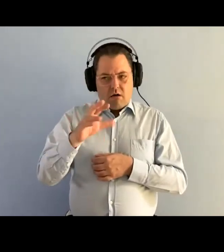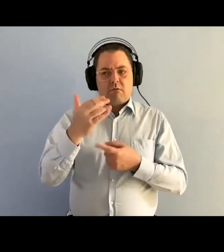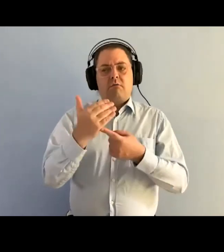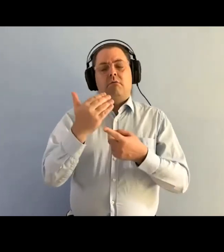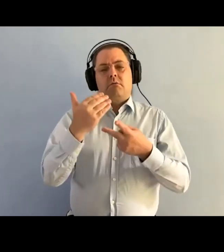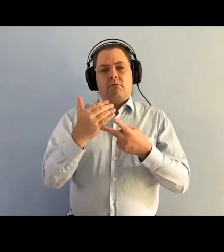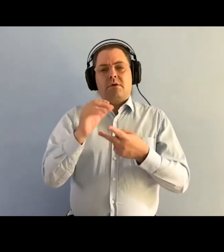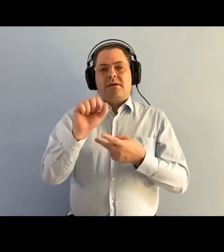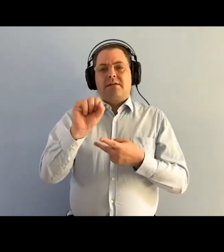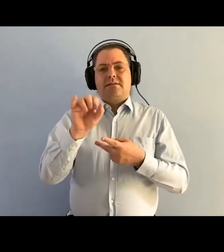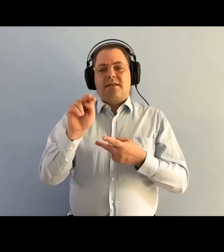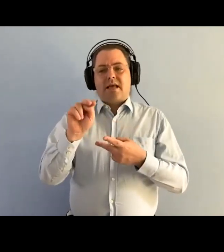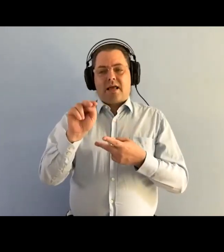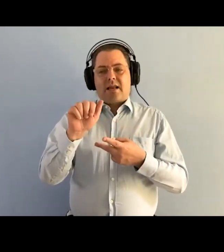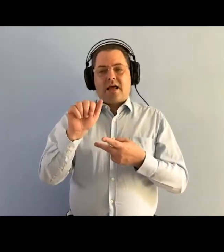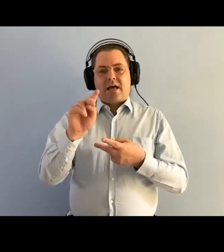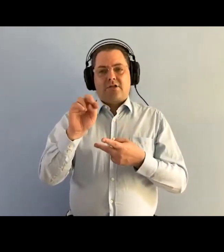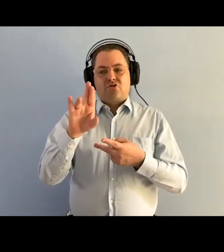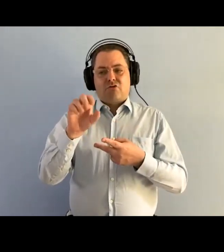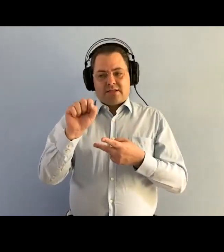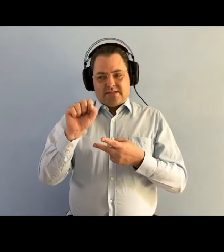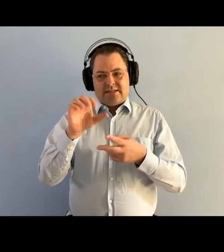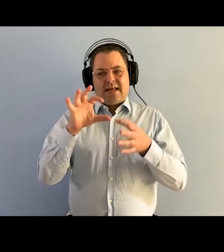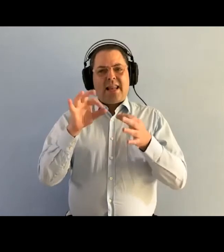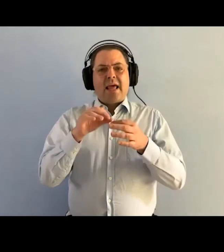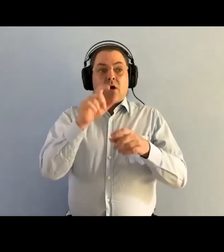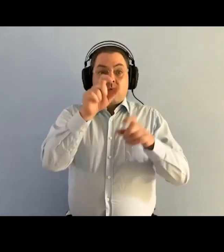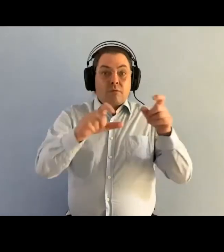project officer from UNHCR, Sien Andries from